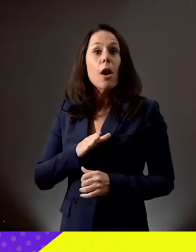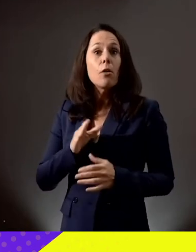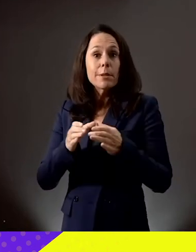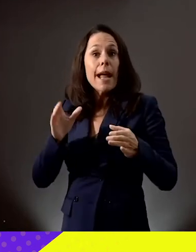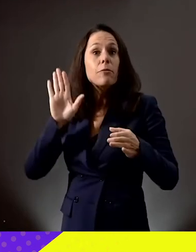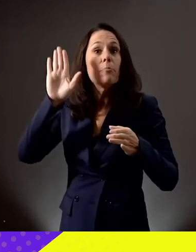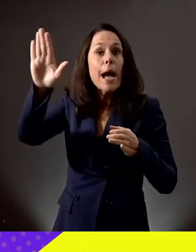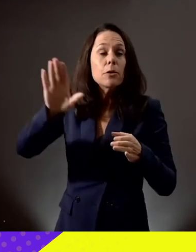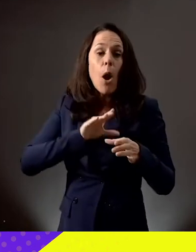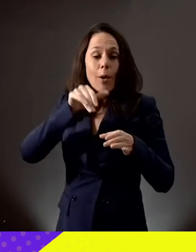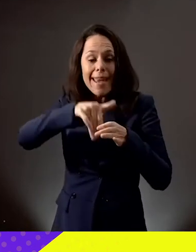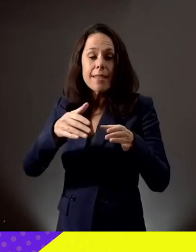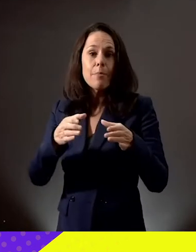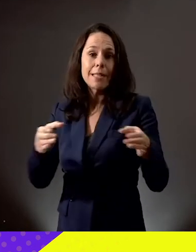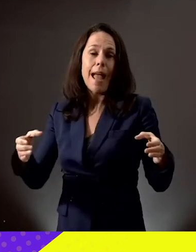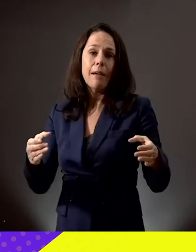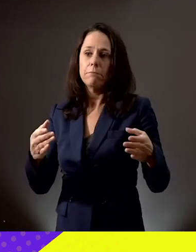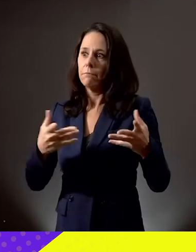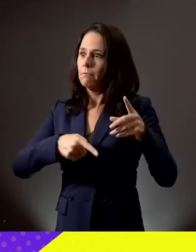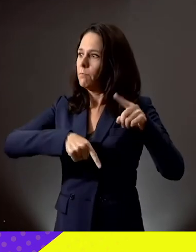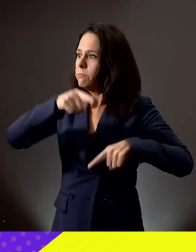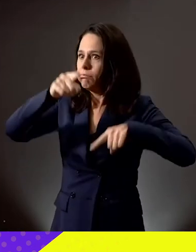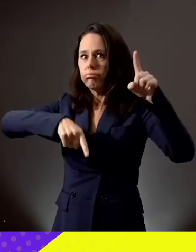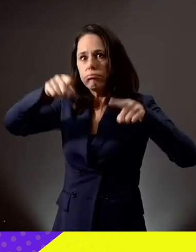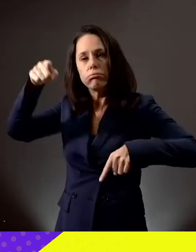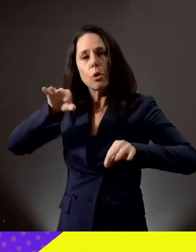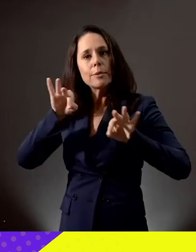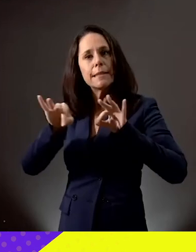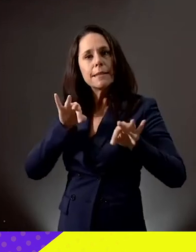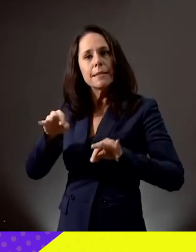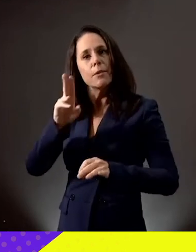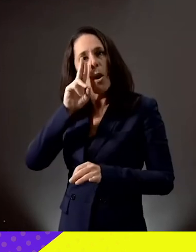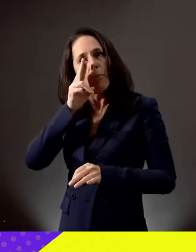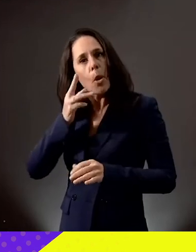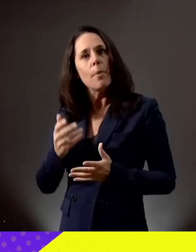We try to include and cover all possible options.